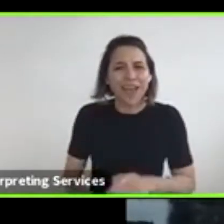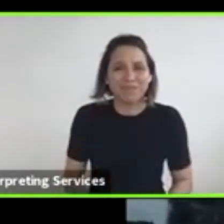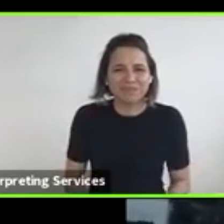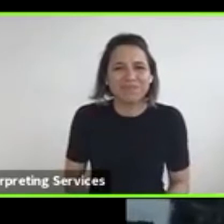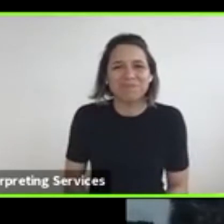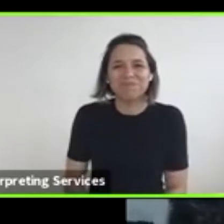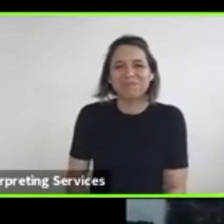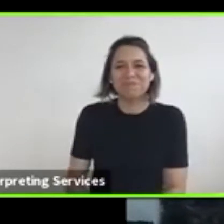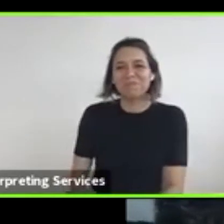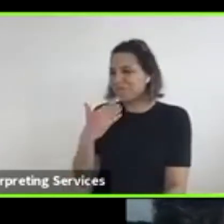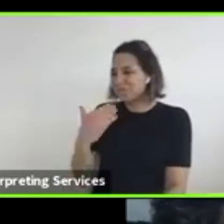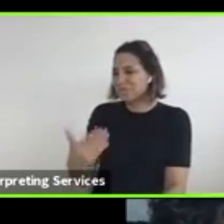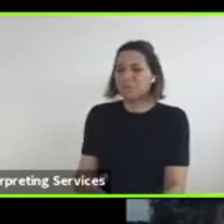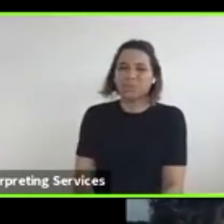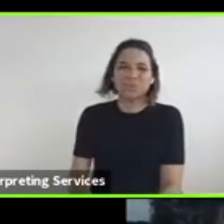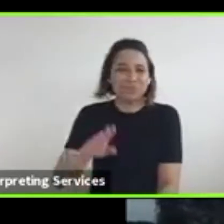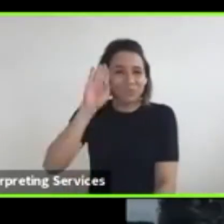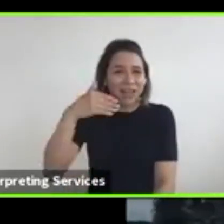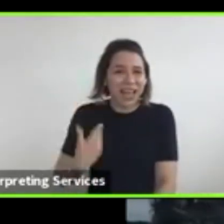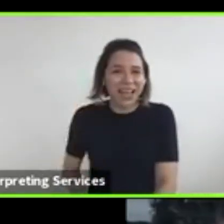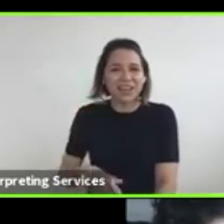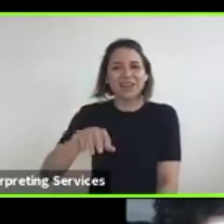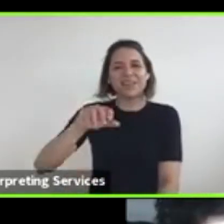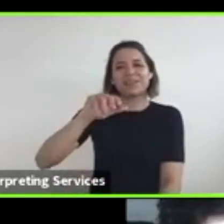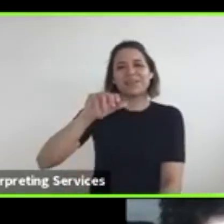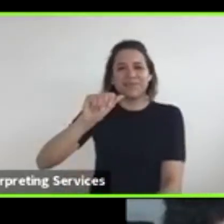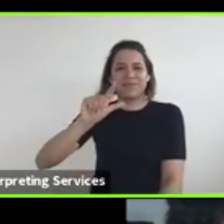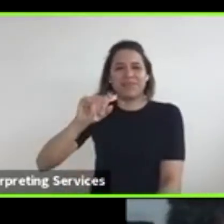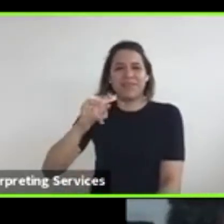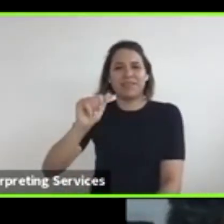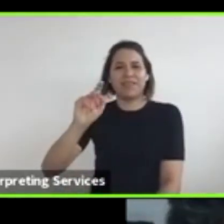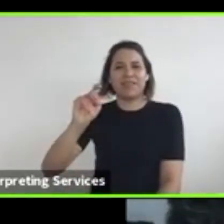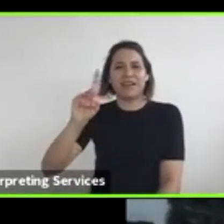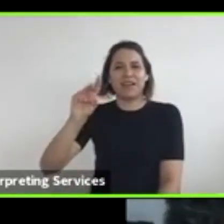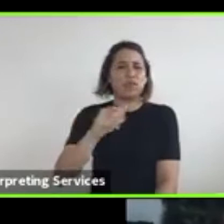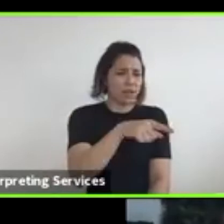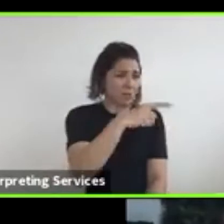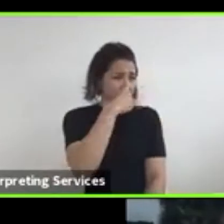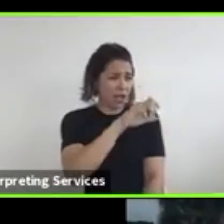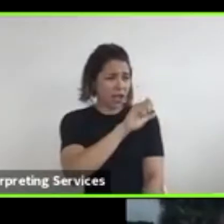(ALEJANDRA): HI, I'M ALSO GOING TO -- EMILY, IF IT'S OKAY WITH YOU, IF THE NEXT TIME